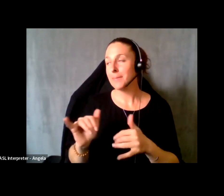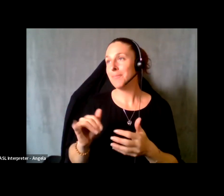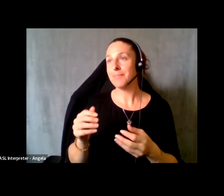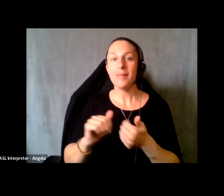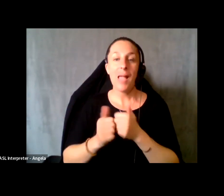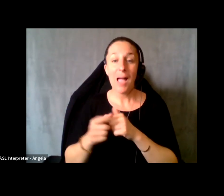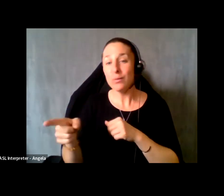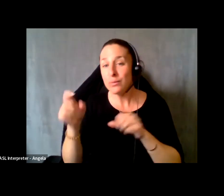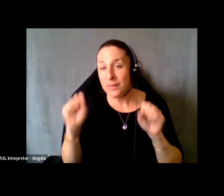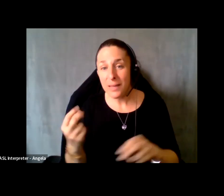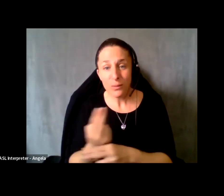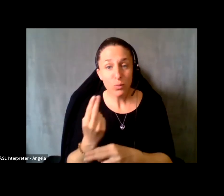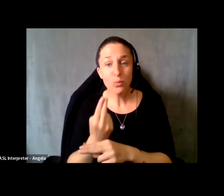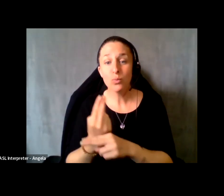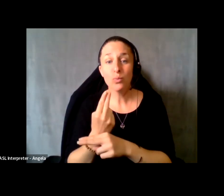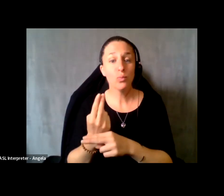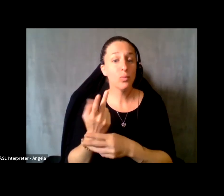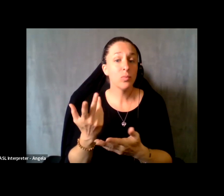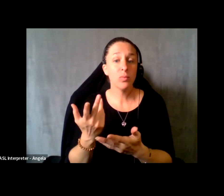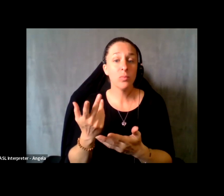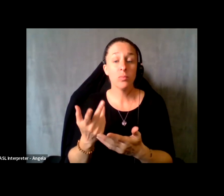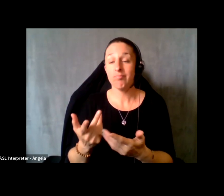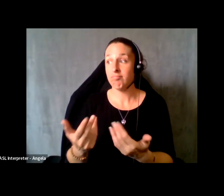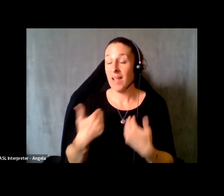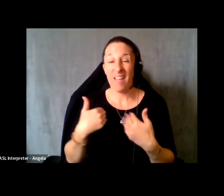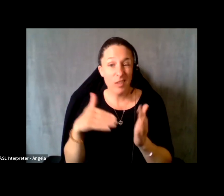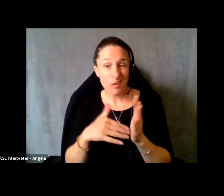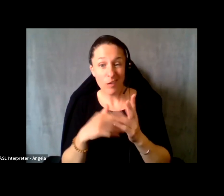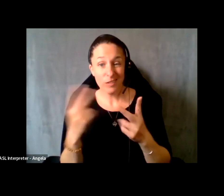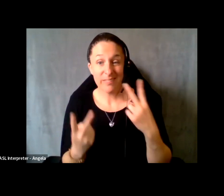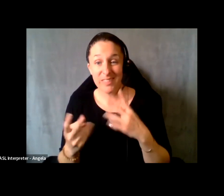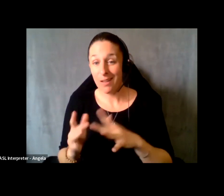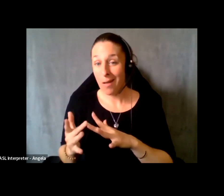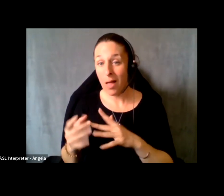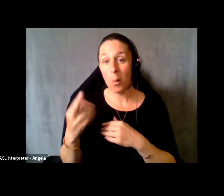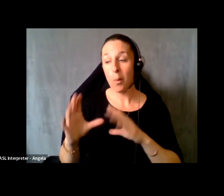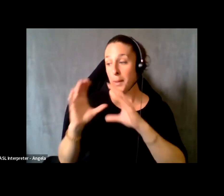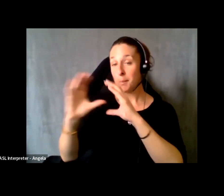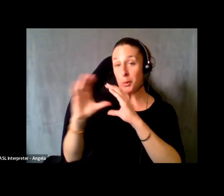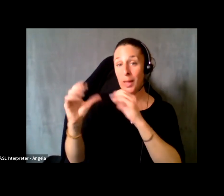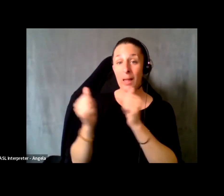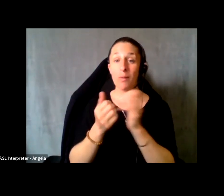could use it to have doctor visits online or communicate with their pharmacies. Aka